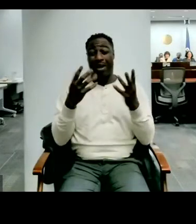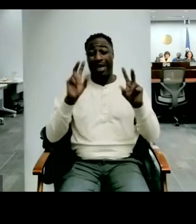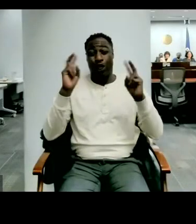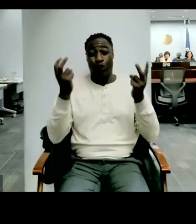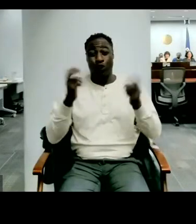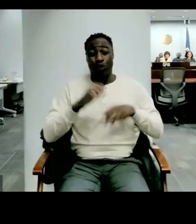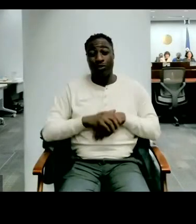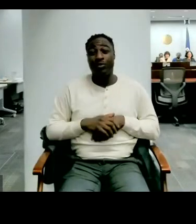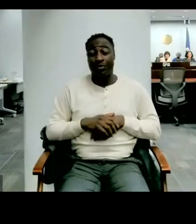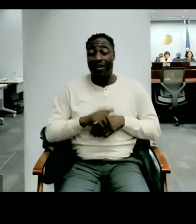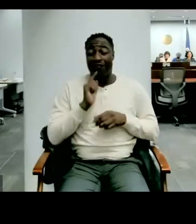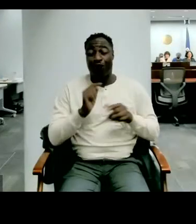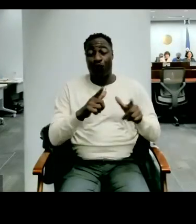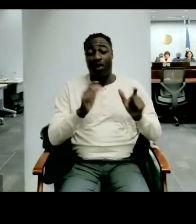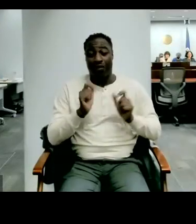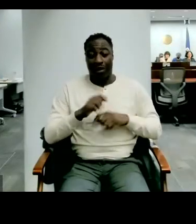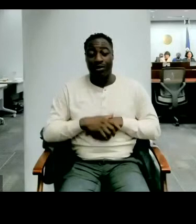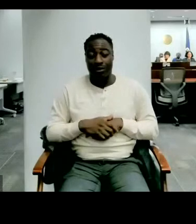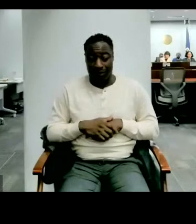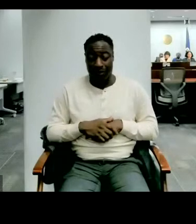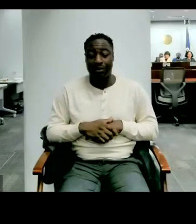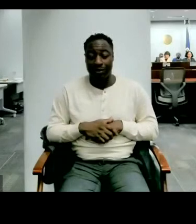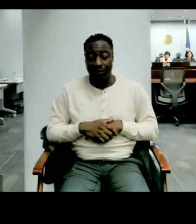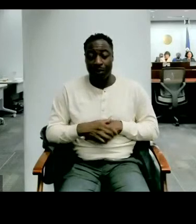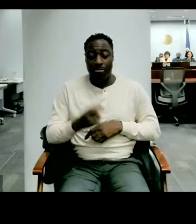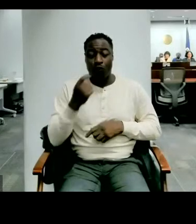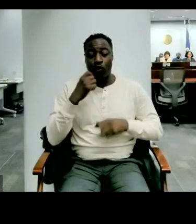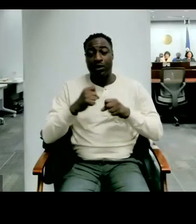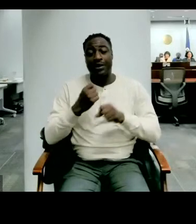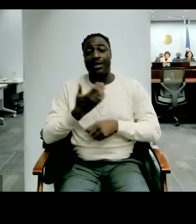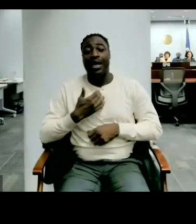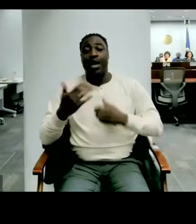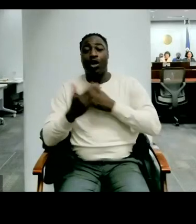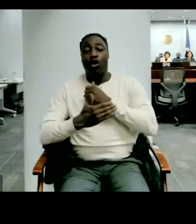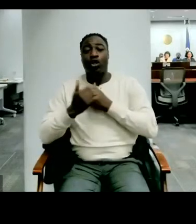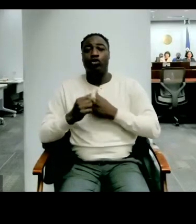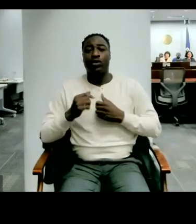level very quickly. In recent years our country has steadily been moving towards